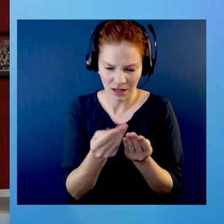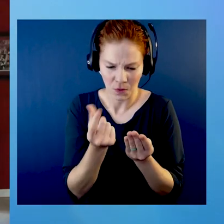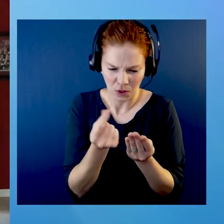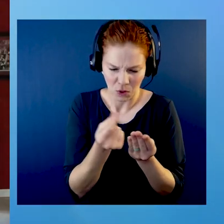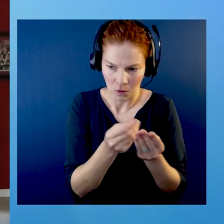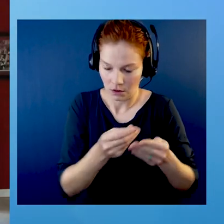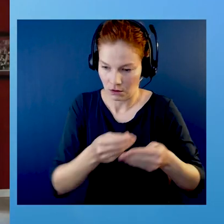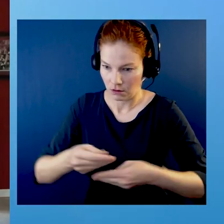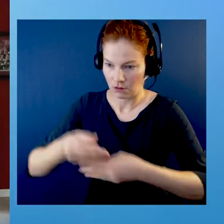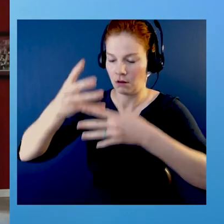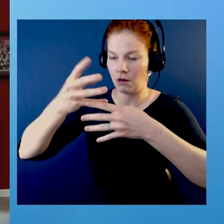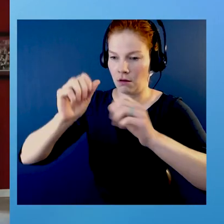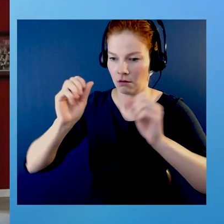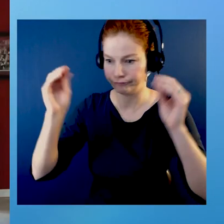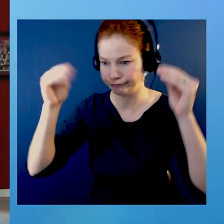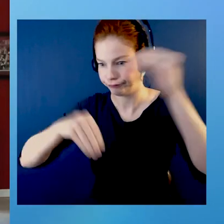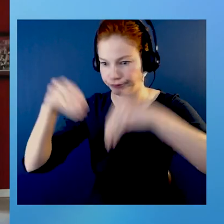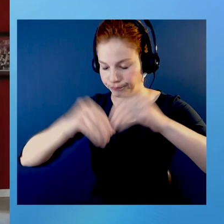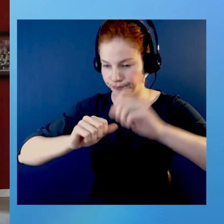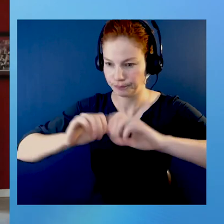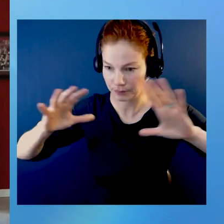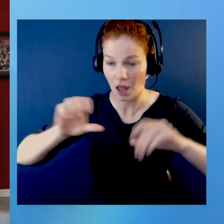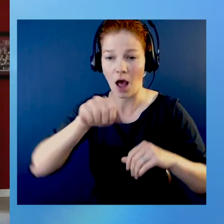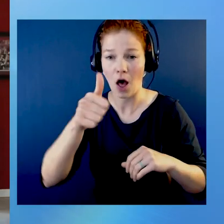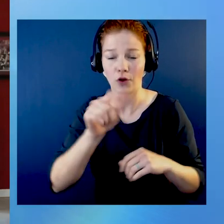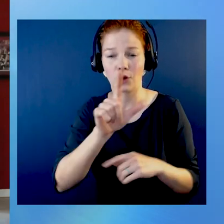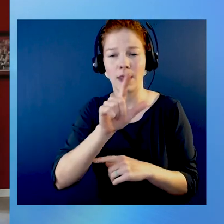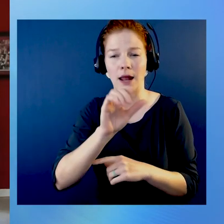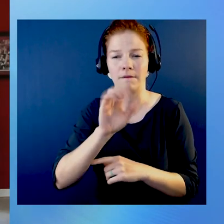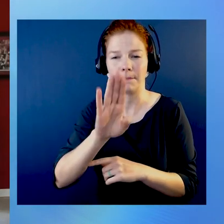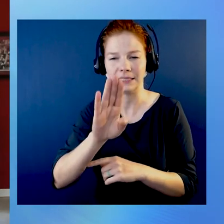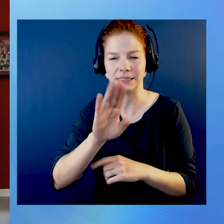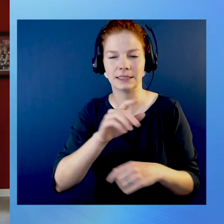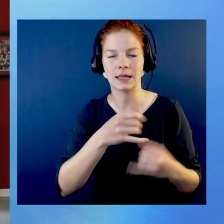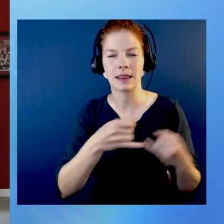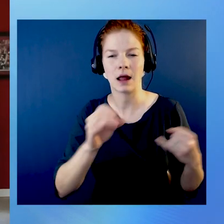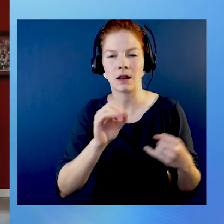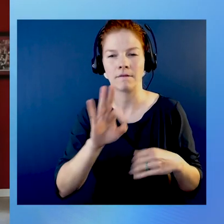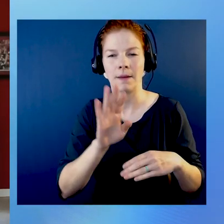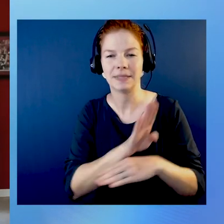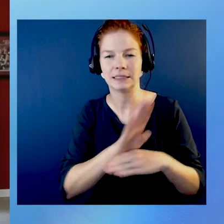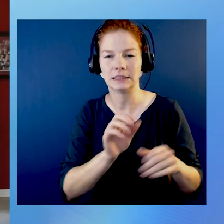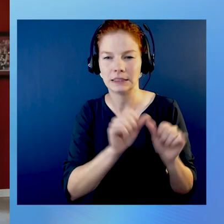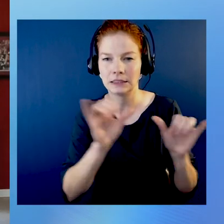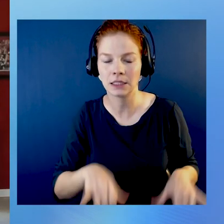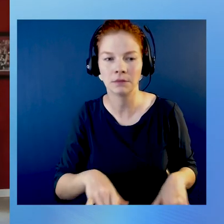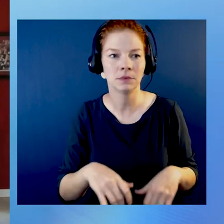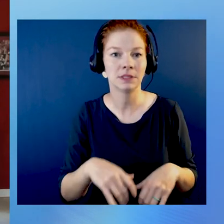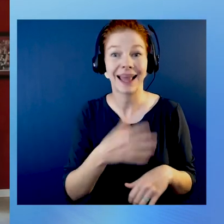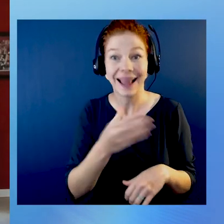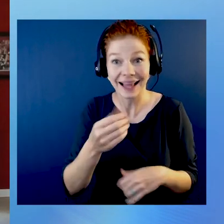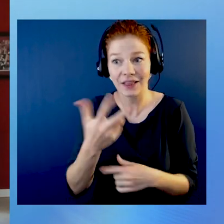both data from other line-of-business systems, but also how it aligns to the 3D world. It ranges from tools to help you with